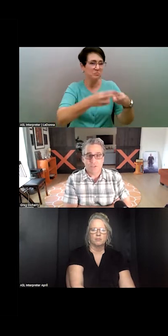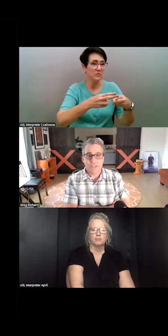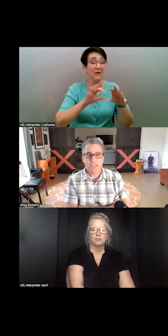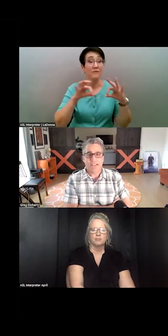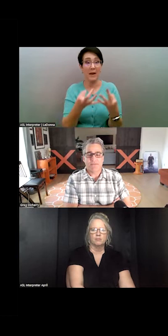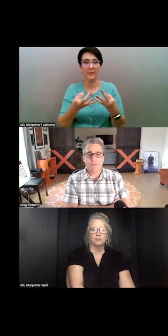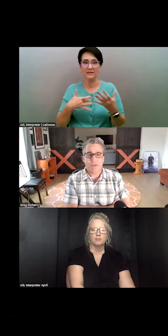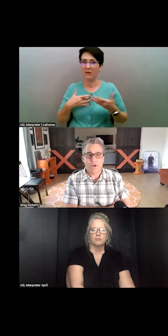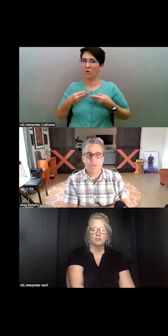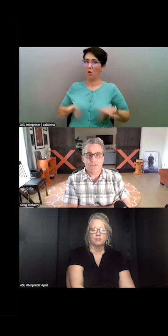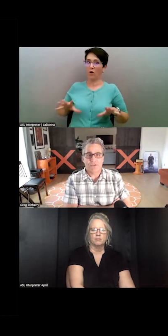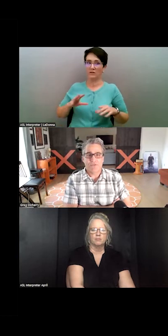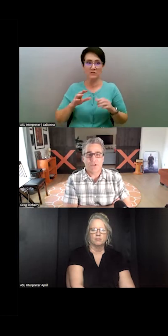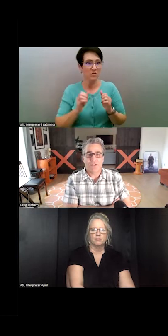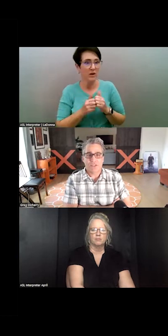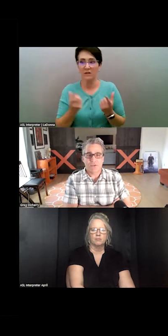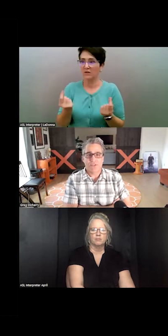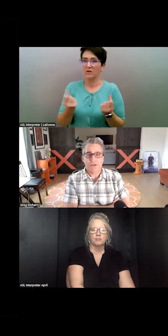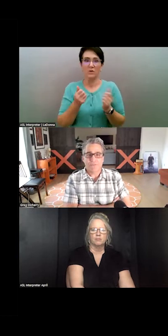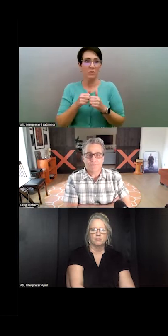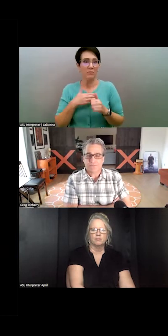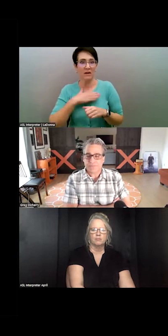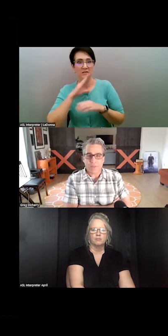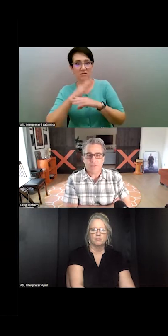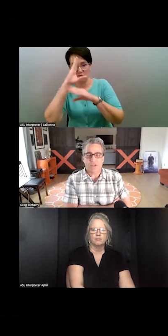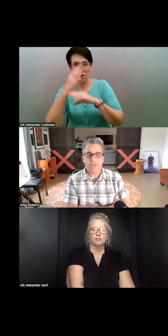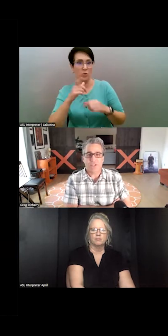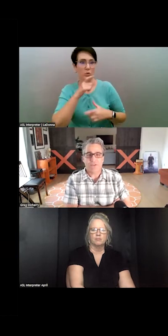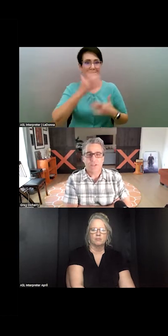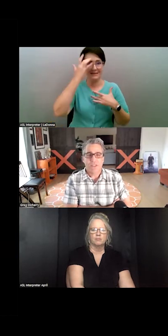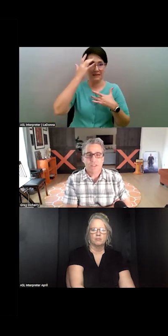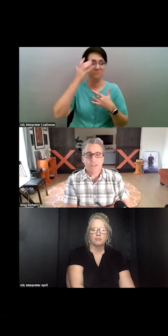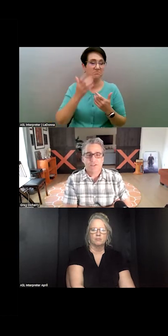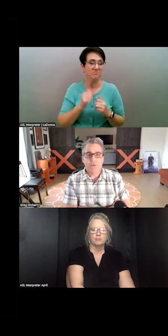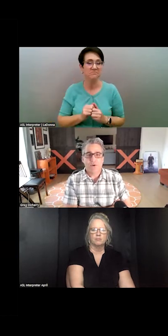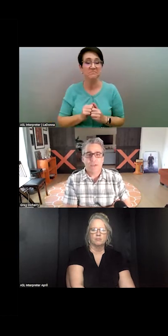KIDS HAVE MENTAL HEALTHER USE WHAT TO DO. SO AS MUCH AS WE CAN DO TO, TO SUPPORT THEM AND